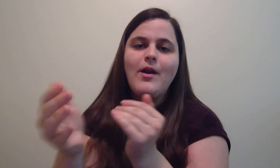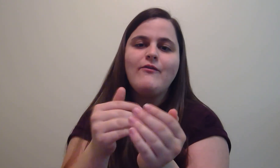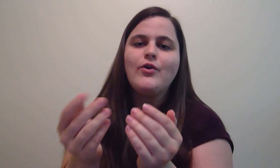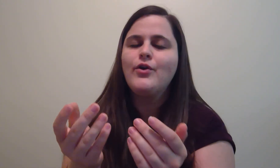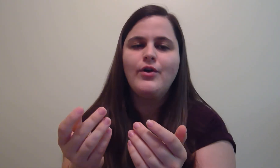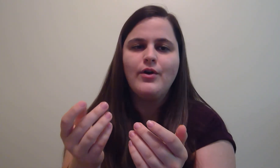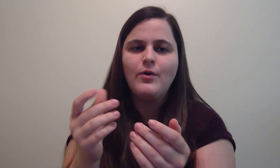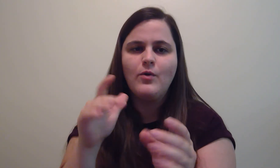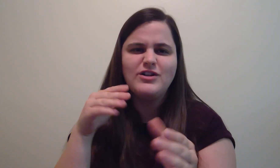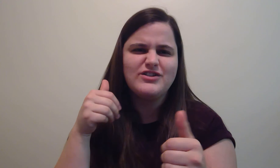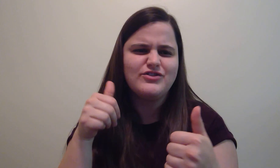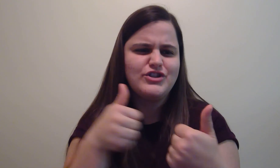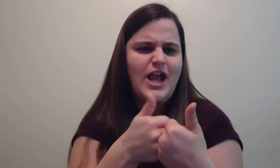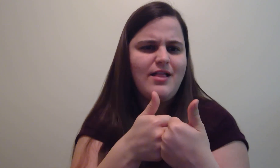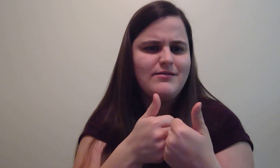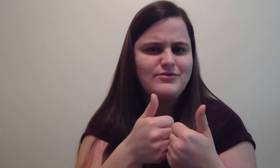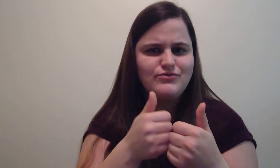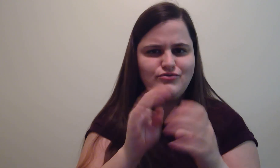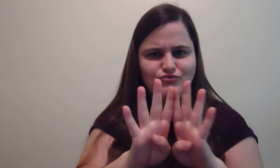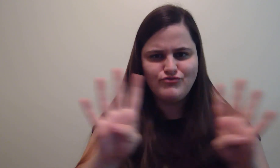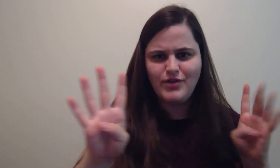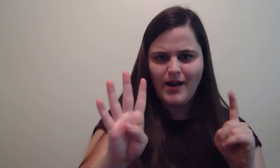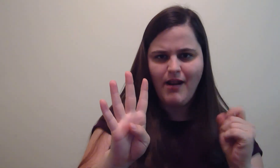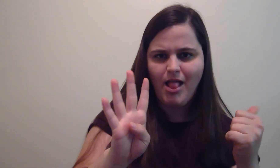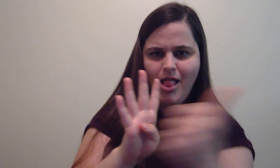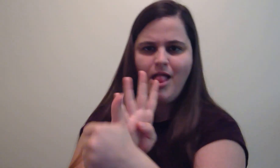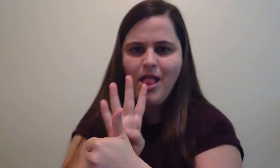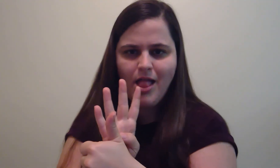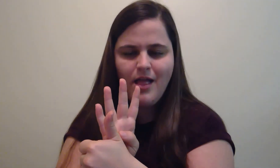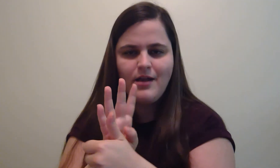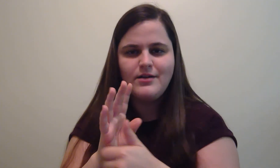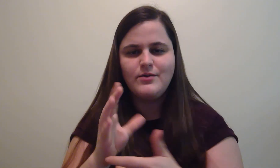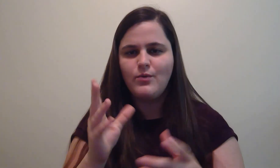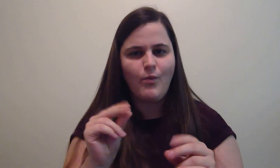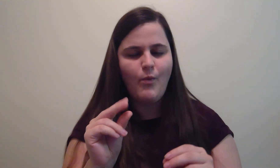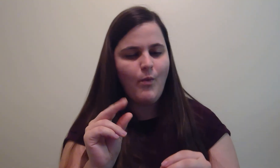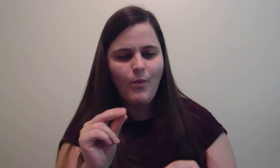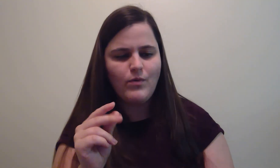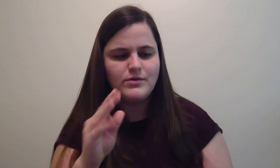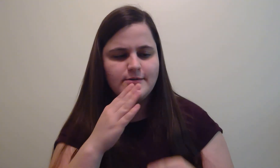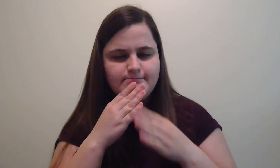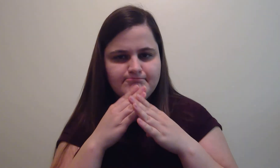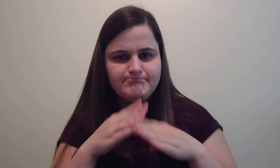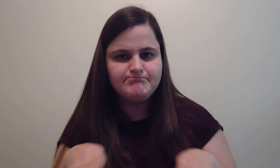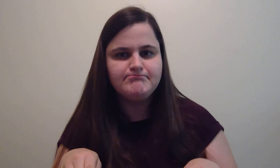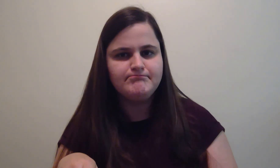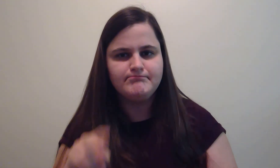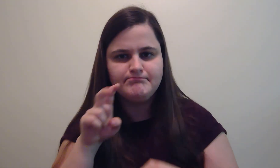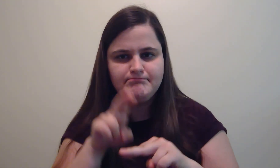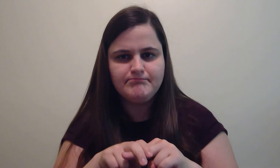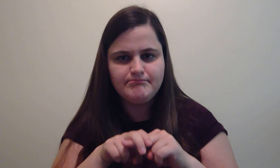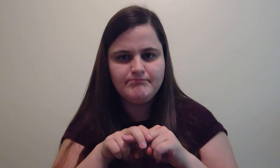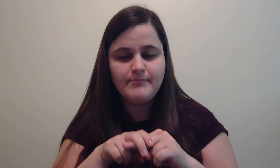for the teachers edification or challenged the kids who cut in the milk line. She just sat. Quiet.